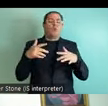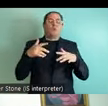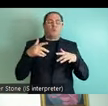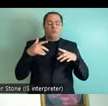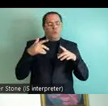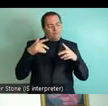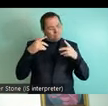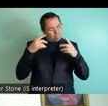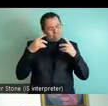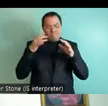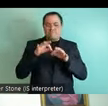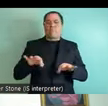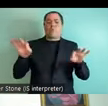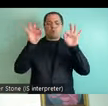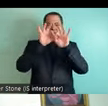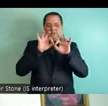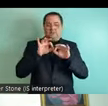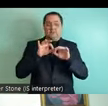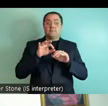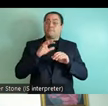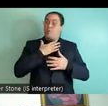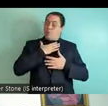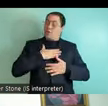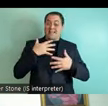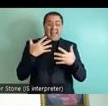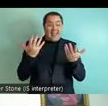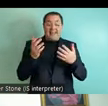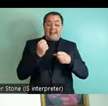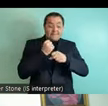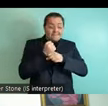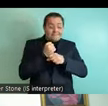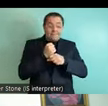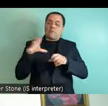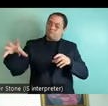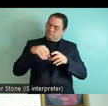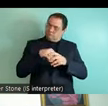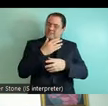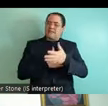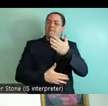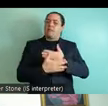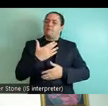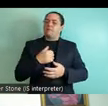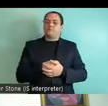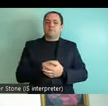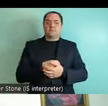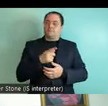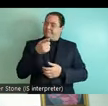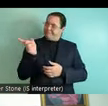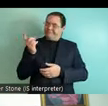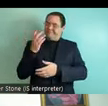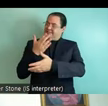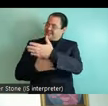part of any business. It provides persons with disability, the same opportunities to